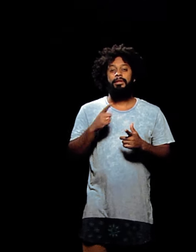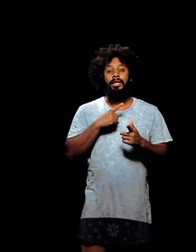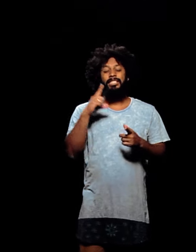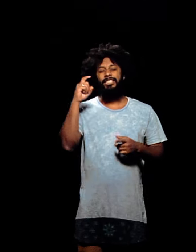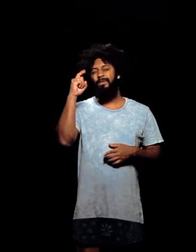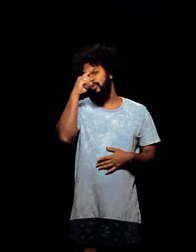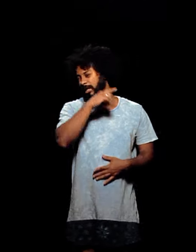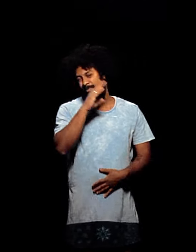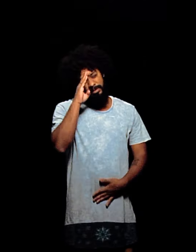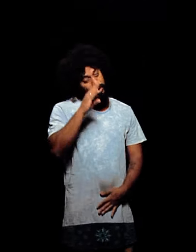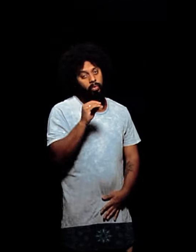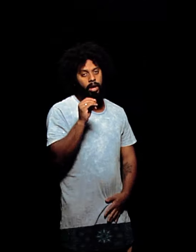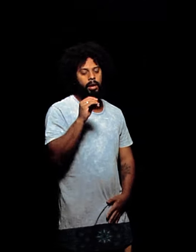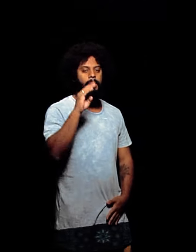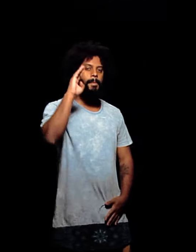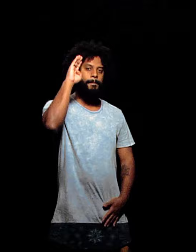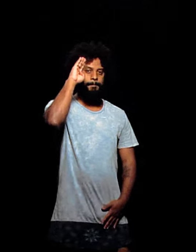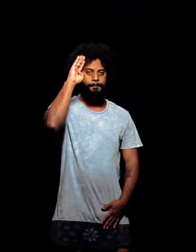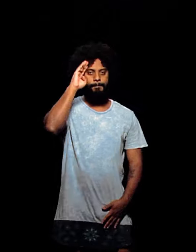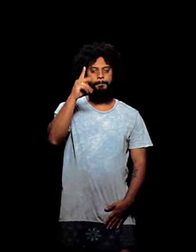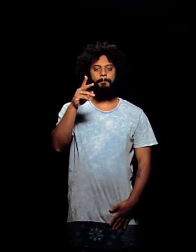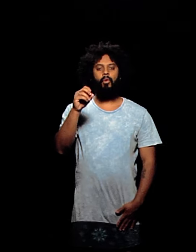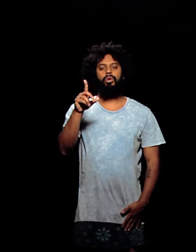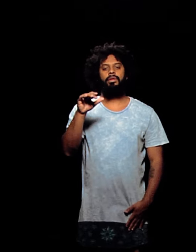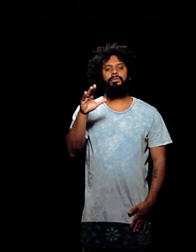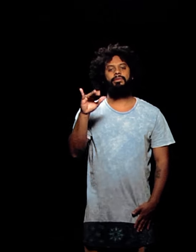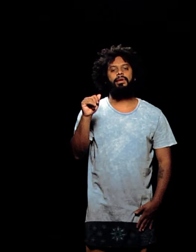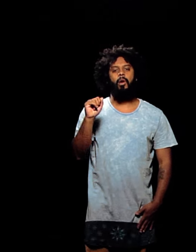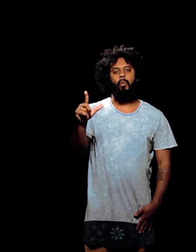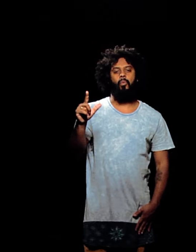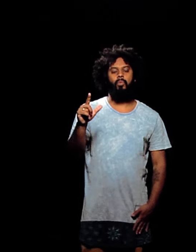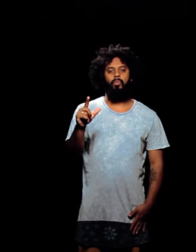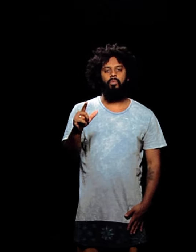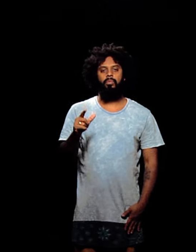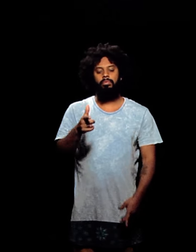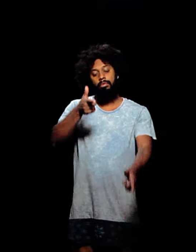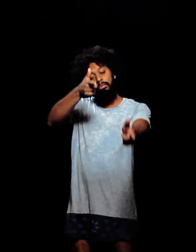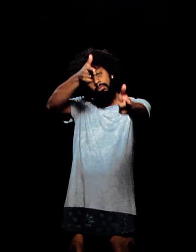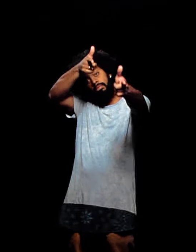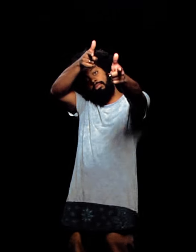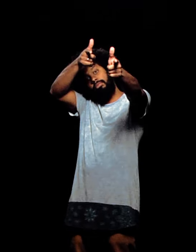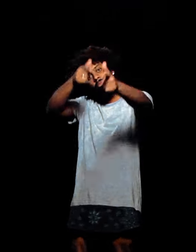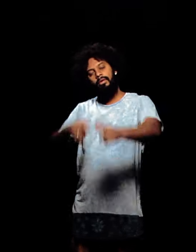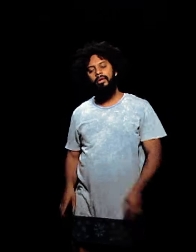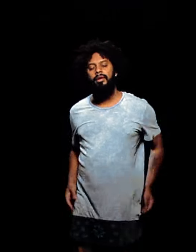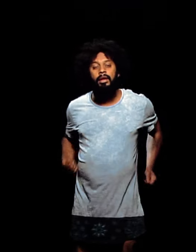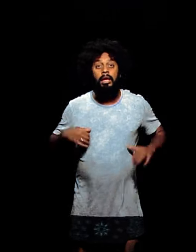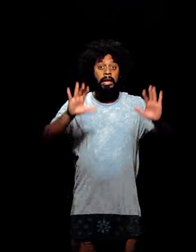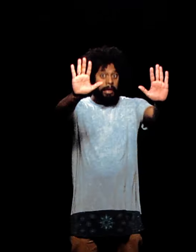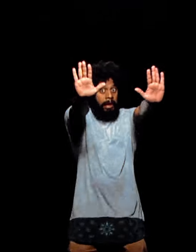I changed my vision and came to understand why I had gone through some difficulties. Including when I was stopped by a police officer.